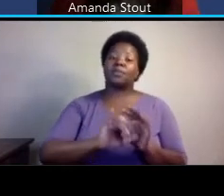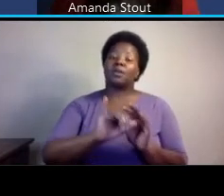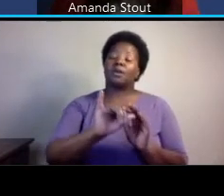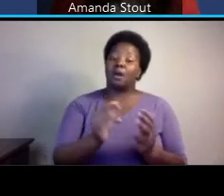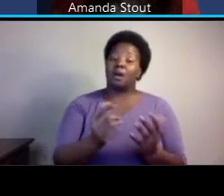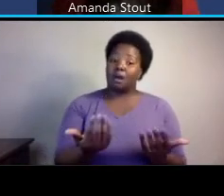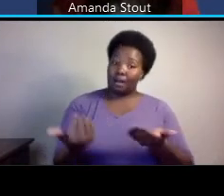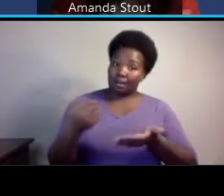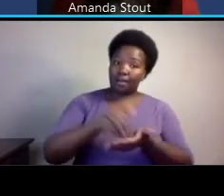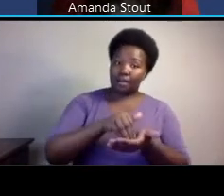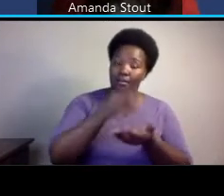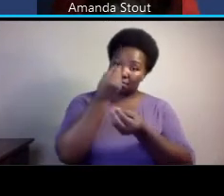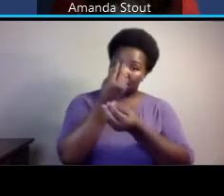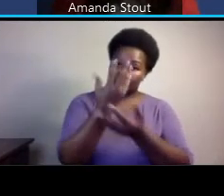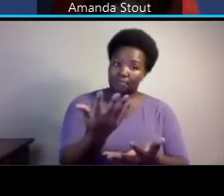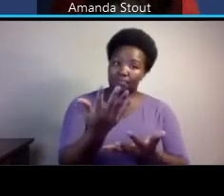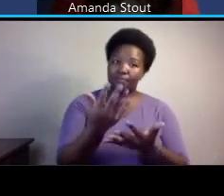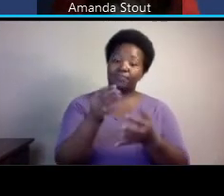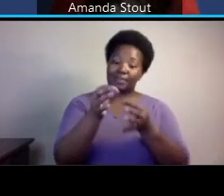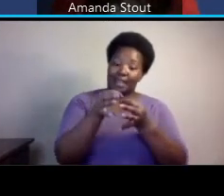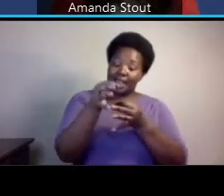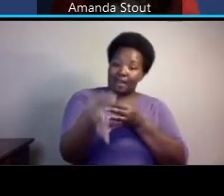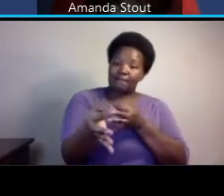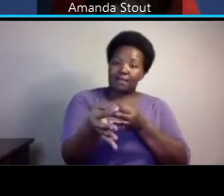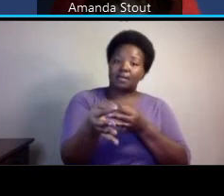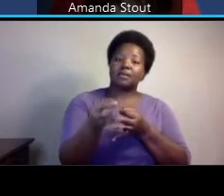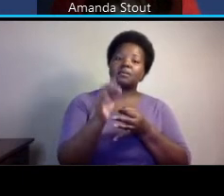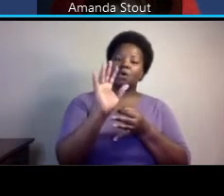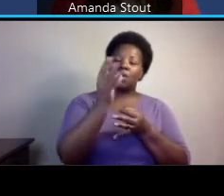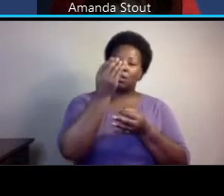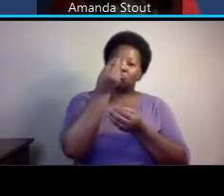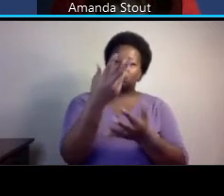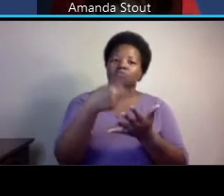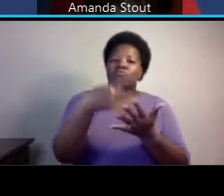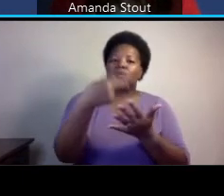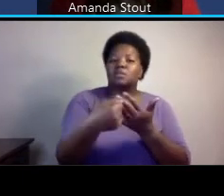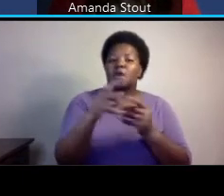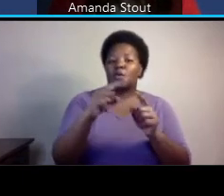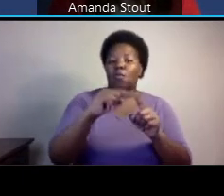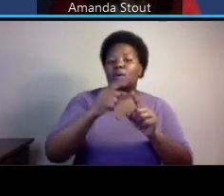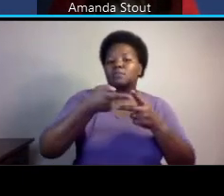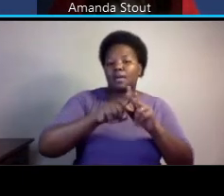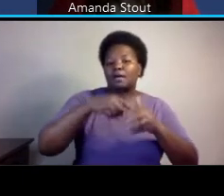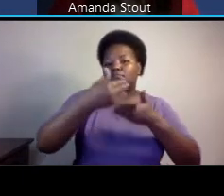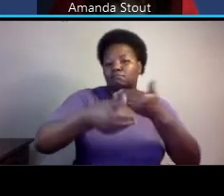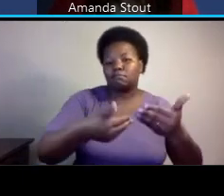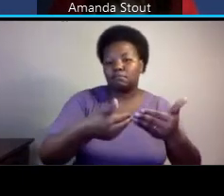construction project these should relieve a bit of the bottlenecks currently occurring